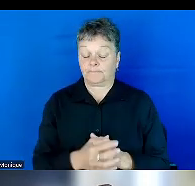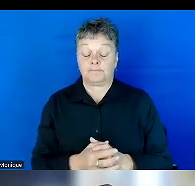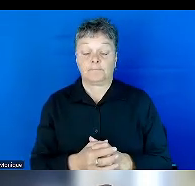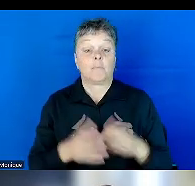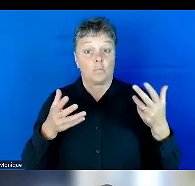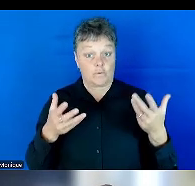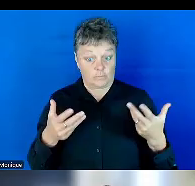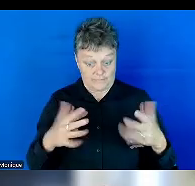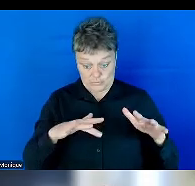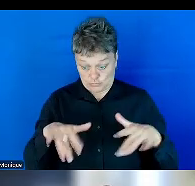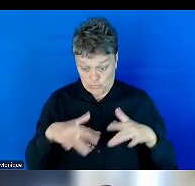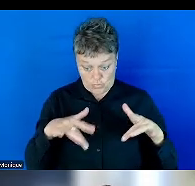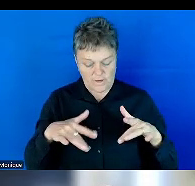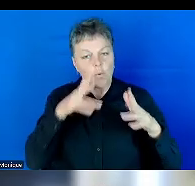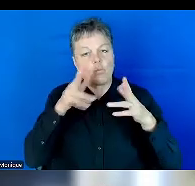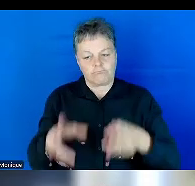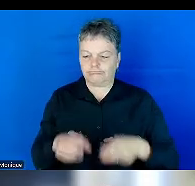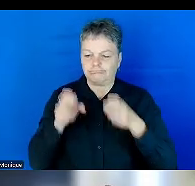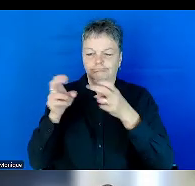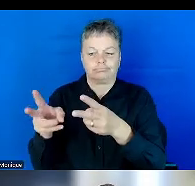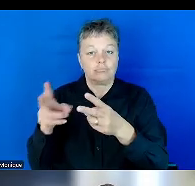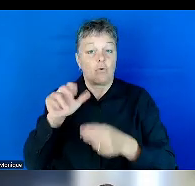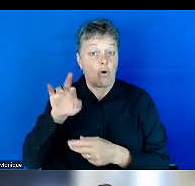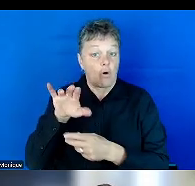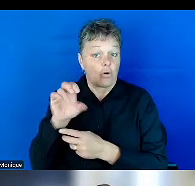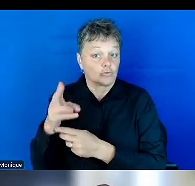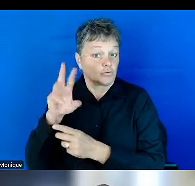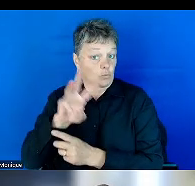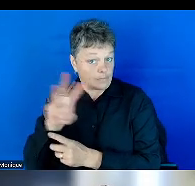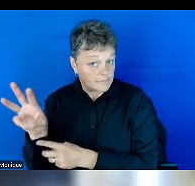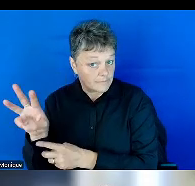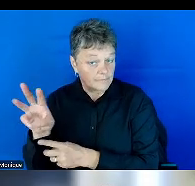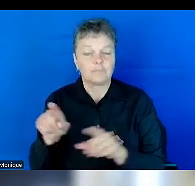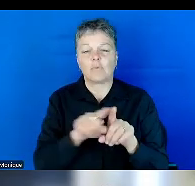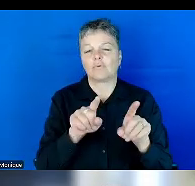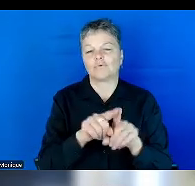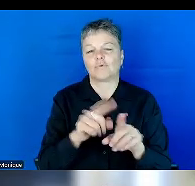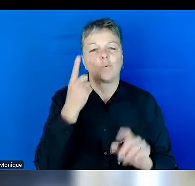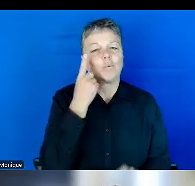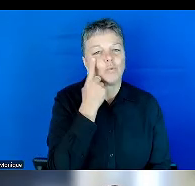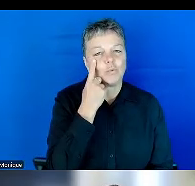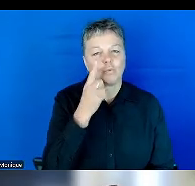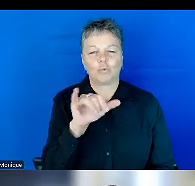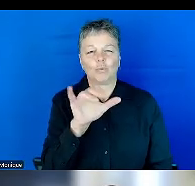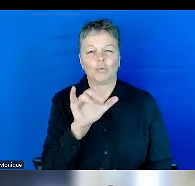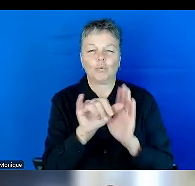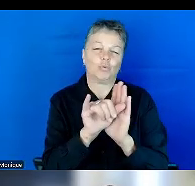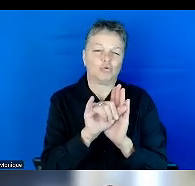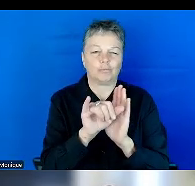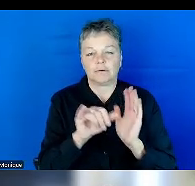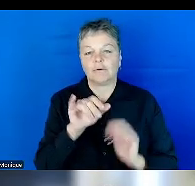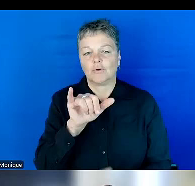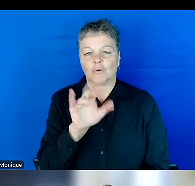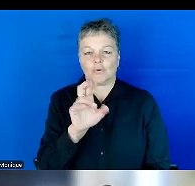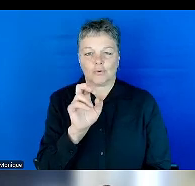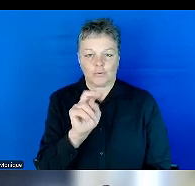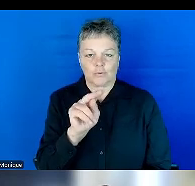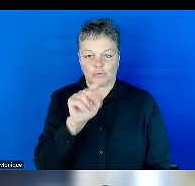website and YouTube channel after the session. For accessibility purposes, we have automatic